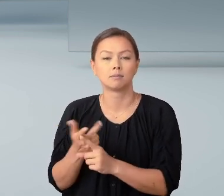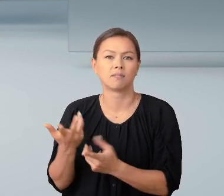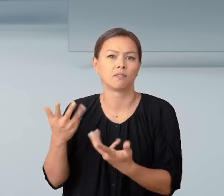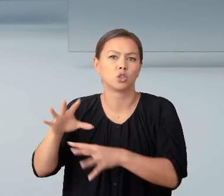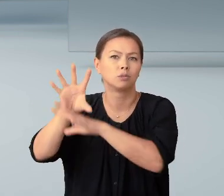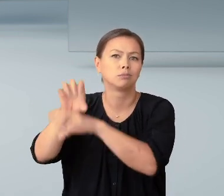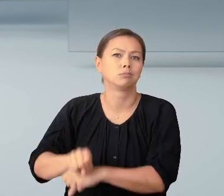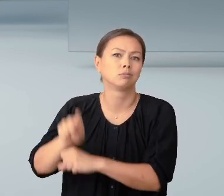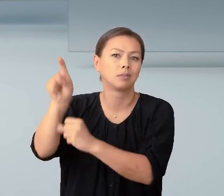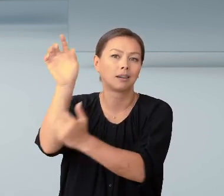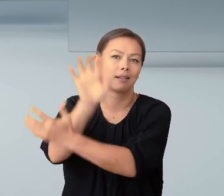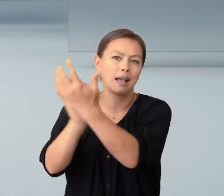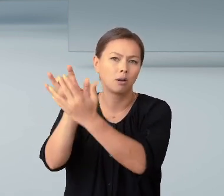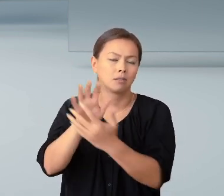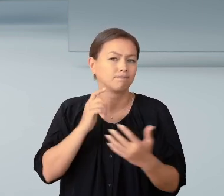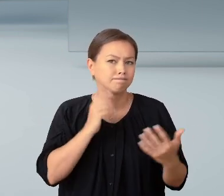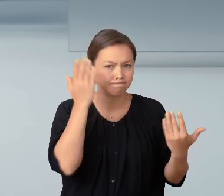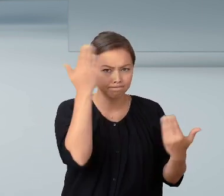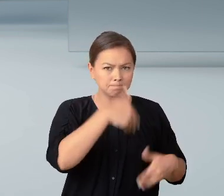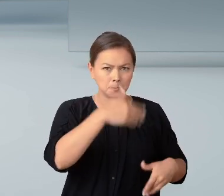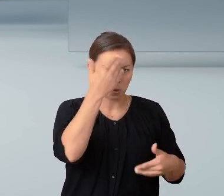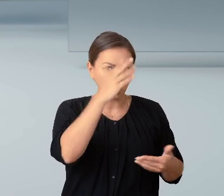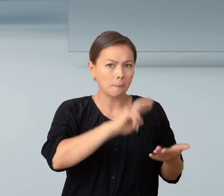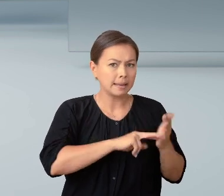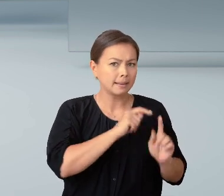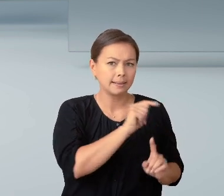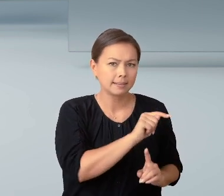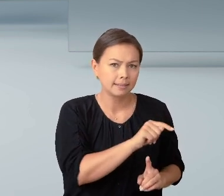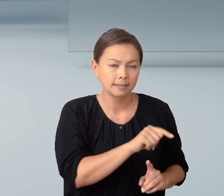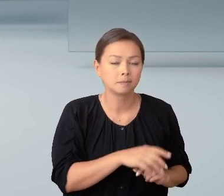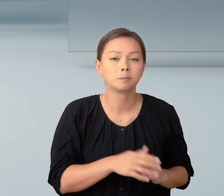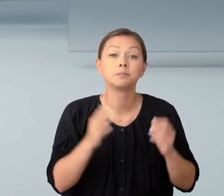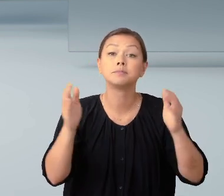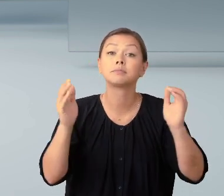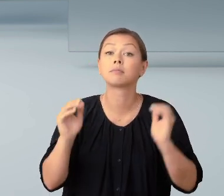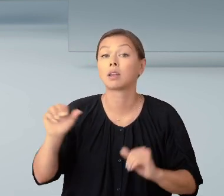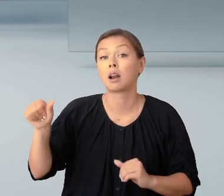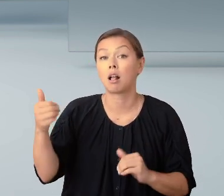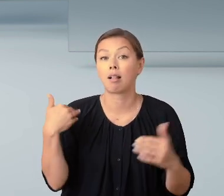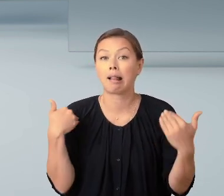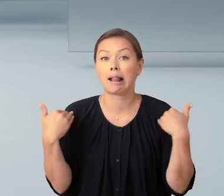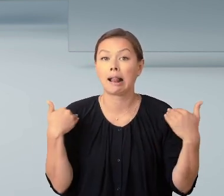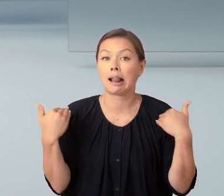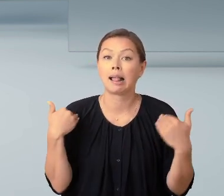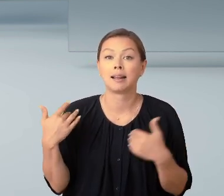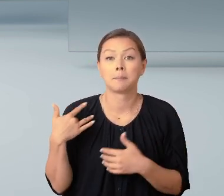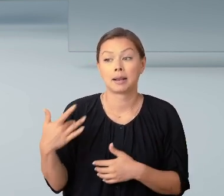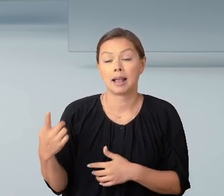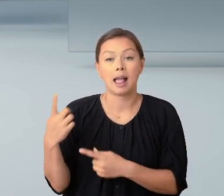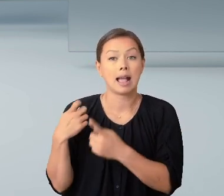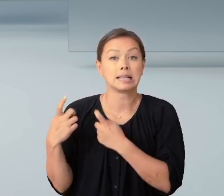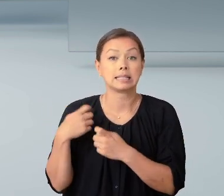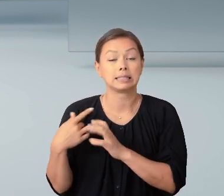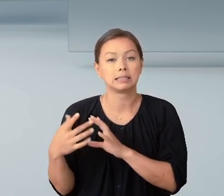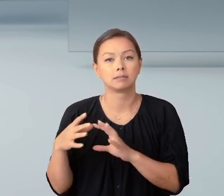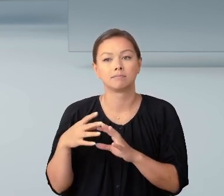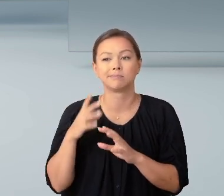an on-premise as on-premise applications. Another question we get asked a lot about is, what about my custom code, integrations, add-on